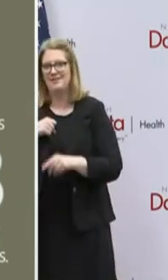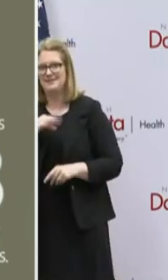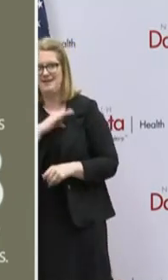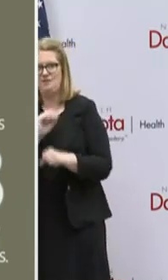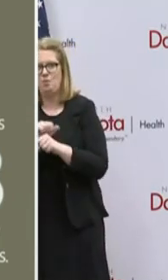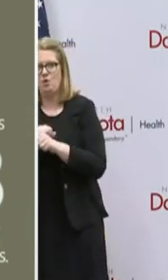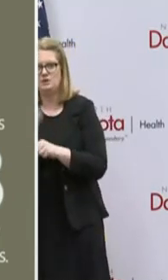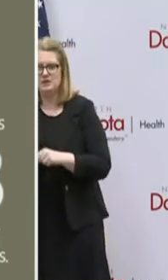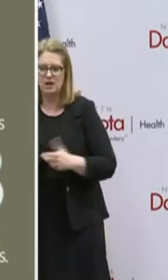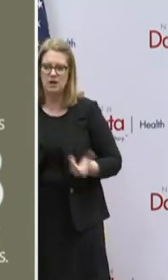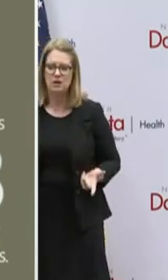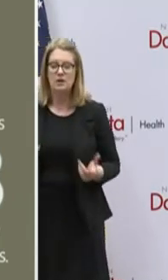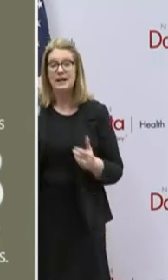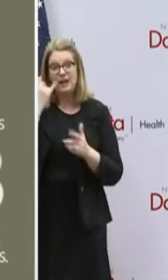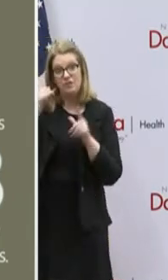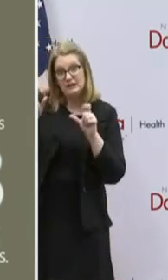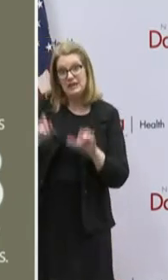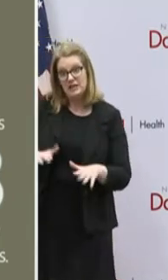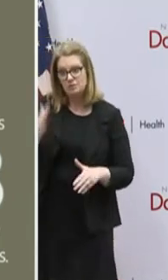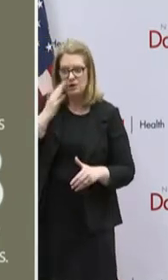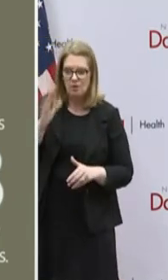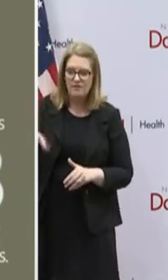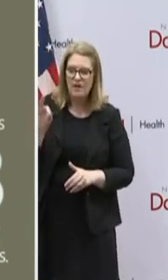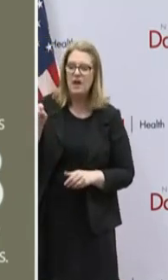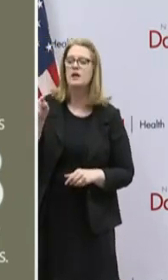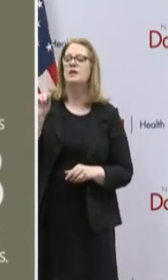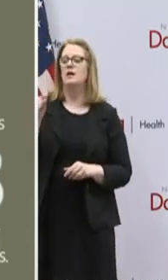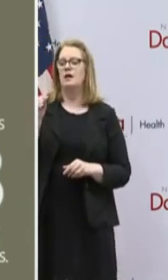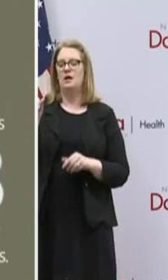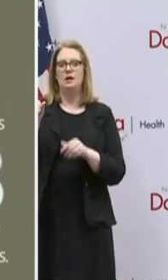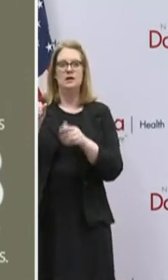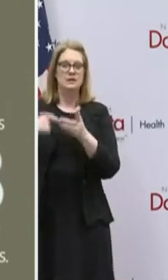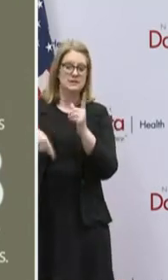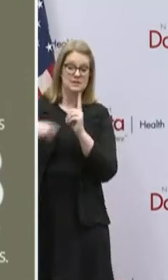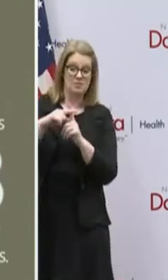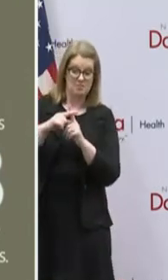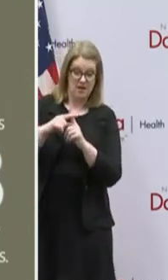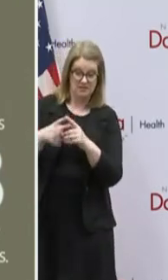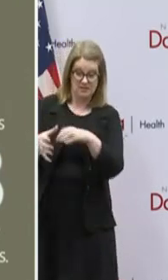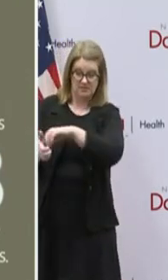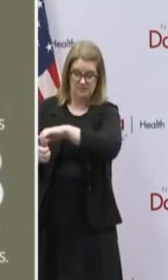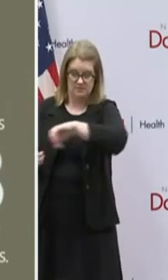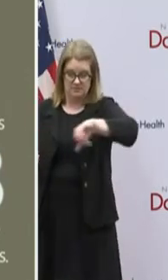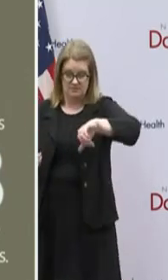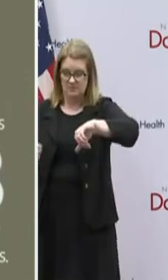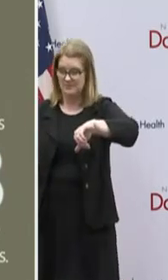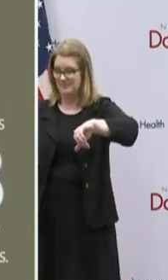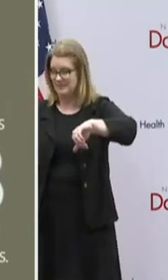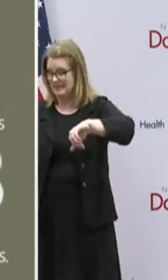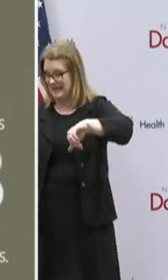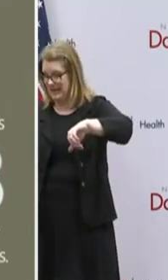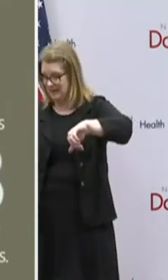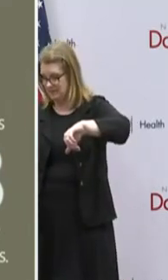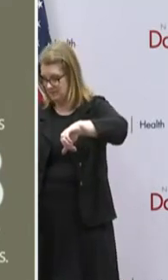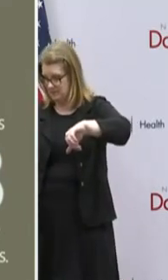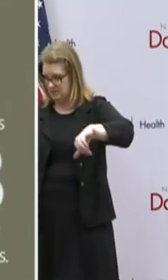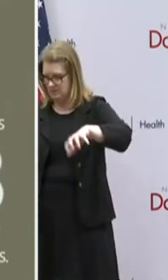OF STAFF IN LONG-TERM CARE AND AGAIN, WITH THIS INVISIBLE ENEMY, WHEN WE TEST, WE KNOW WHERE IT IS, AND WE KNOW HOW TO MAKE SURE THAT WE CAN SEPARATE